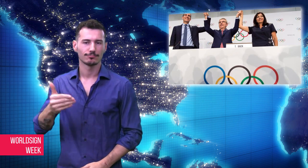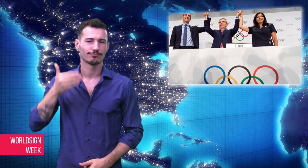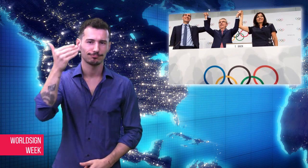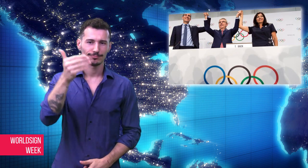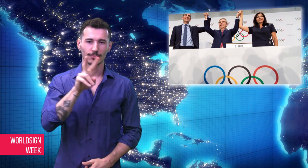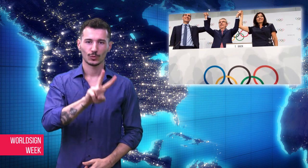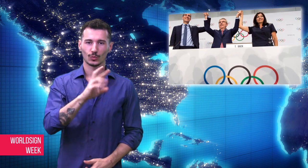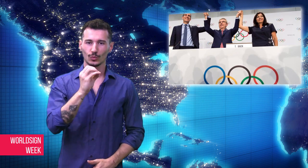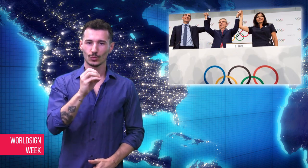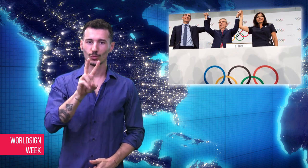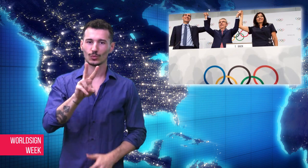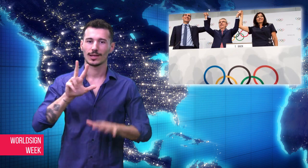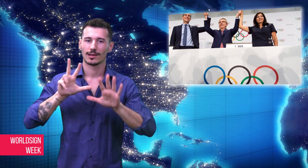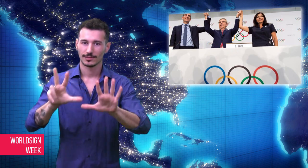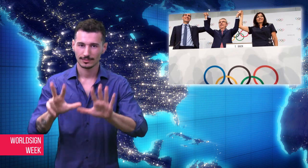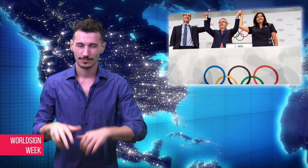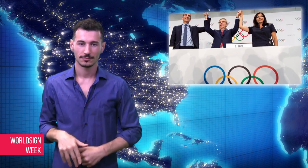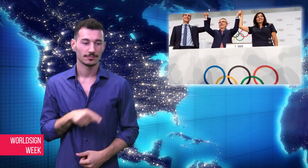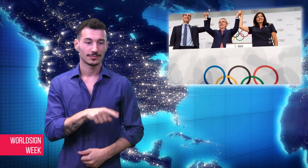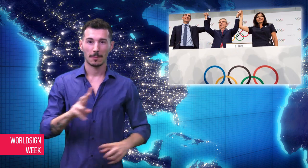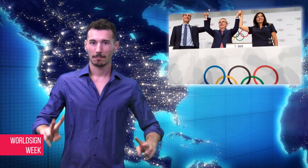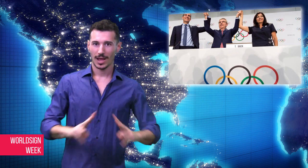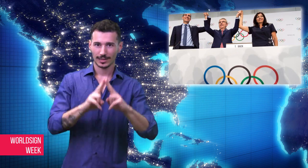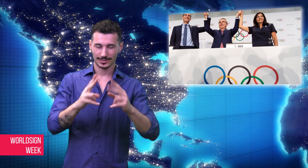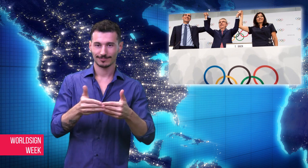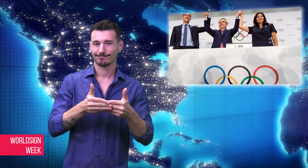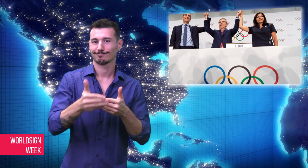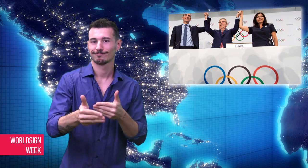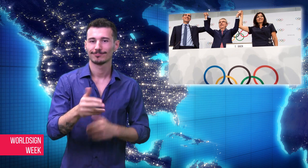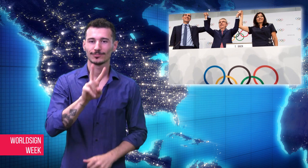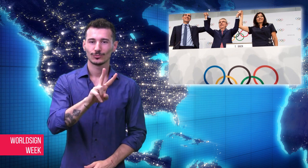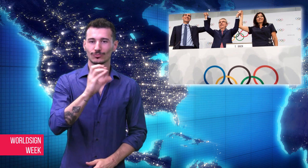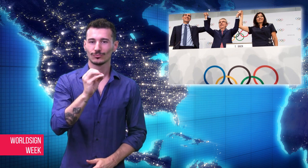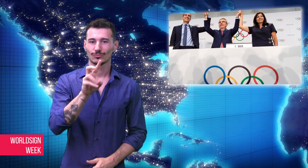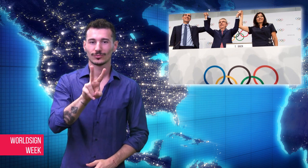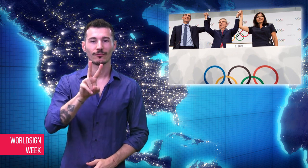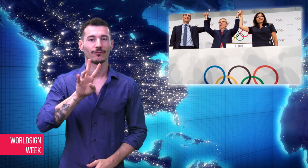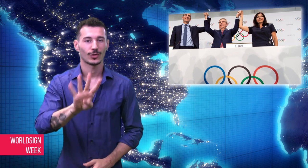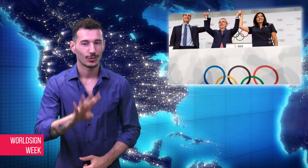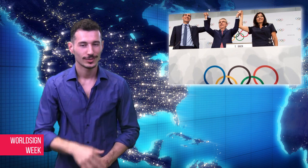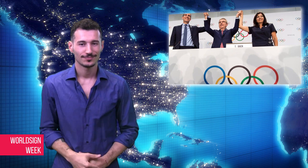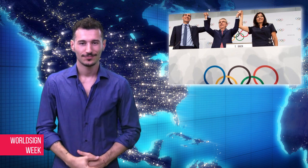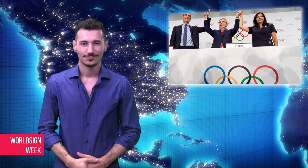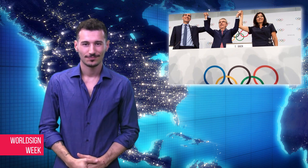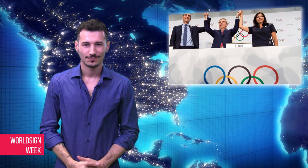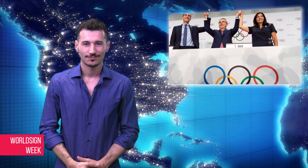to host the 2024 Games.